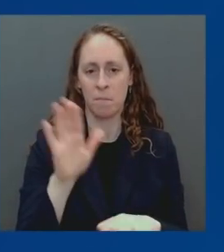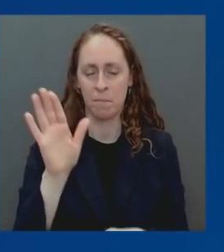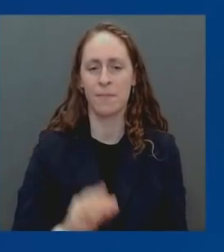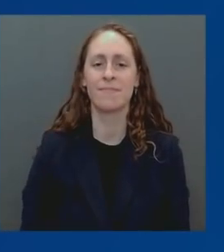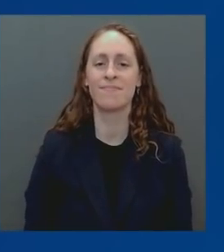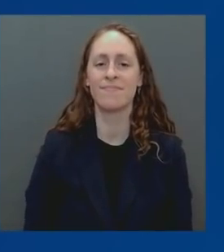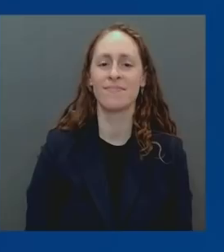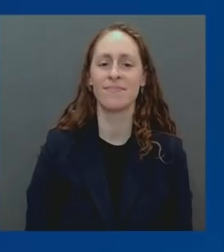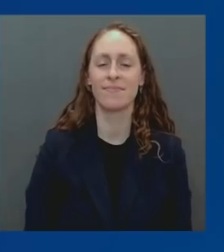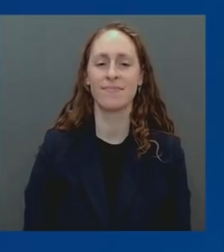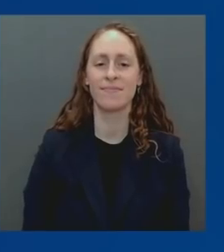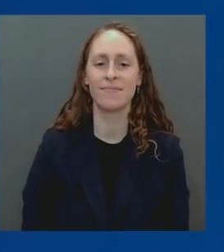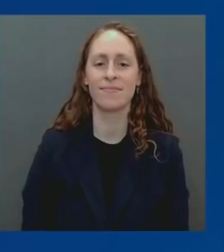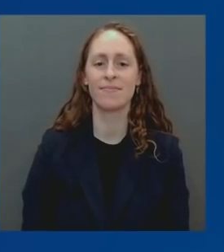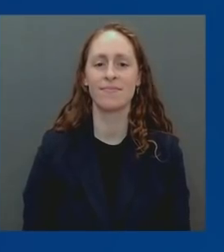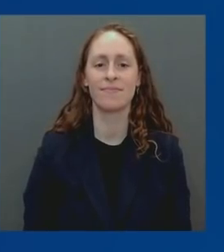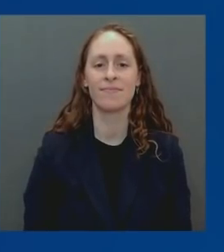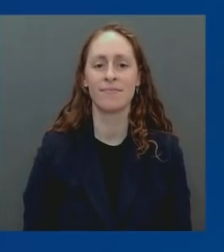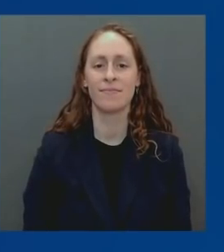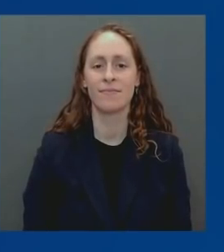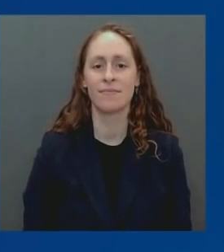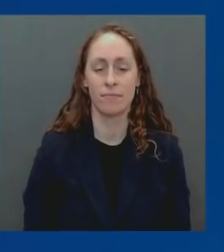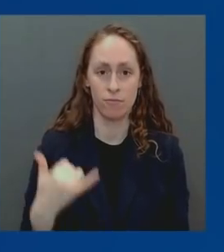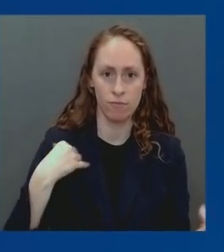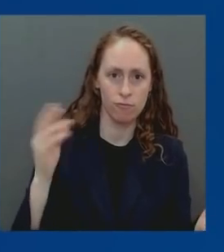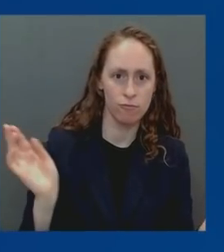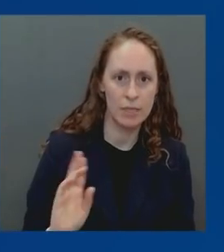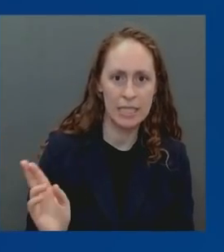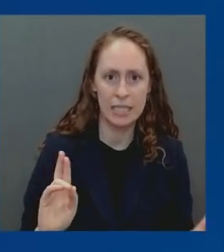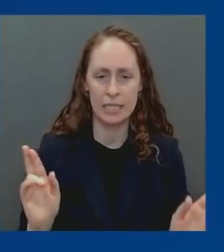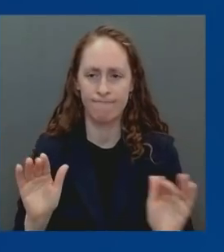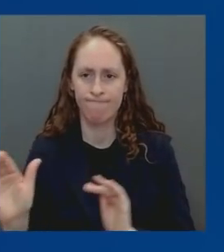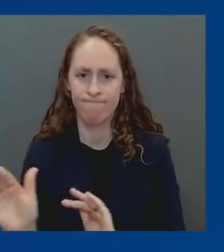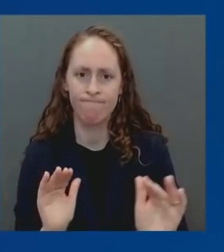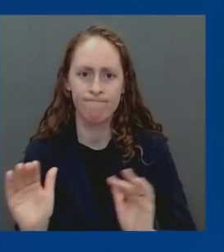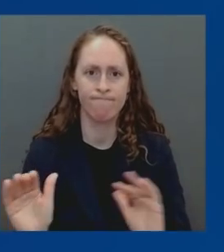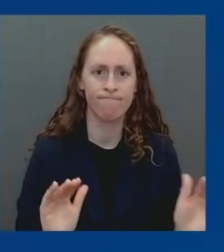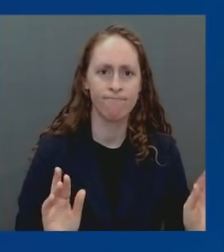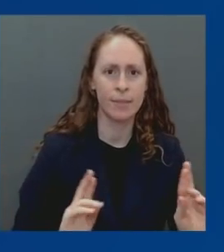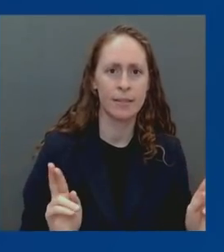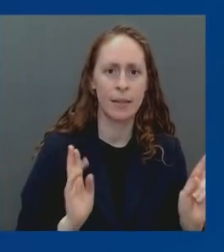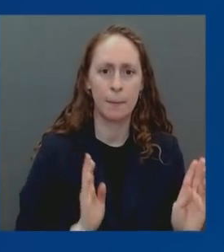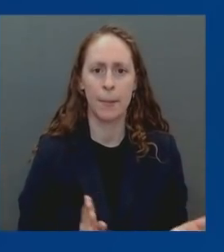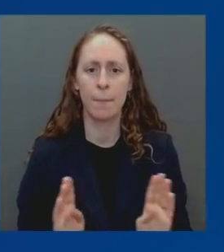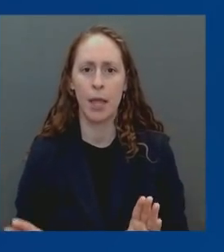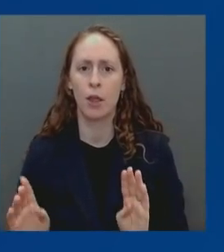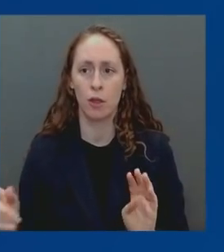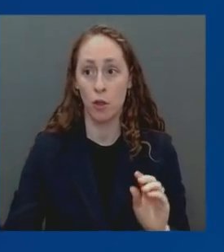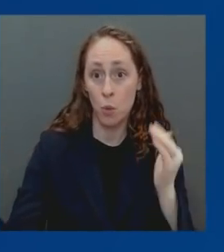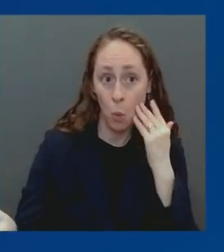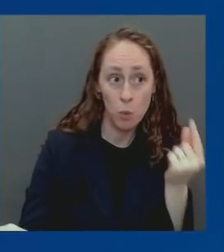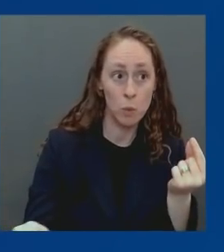and applying all of the lessons learned over the last 12 months to ensure getting kids under five the protection of vaccine